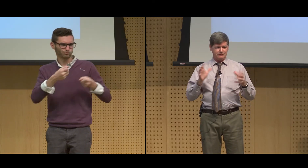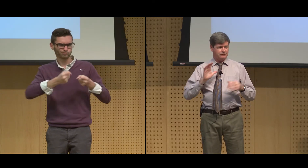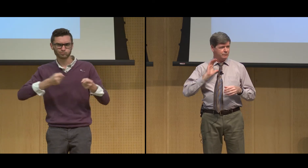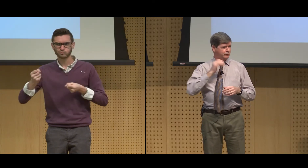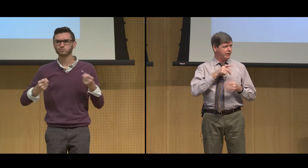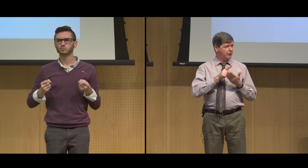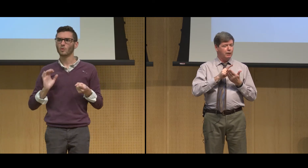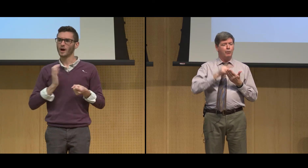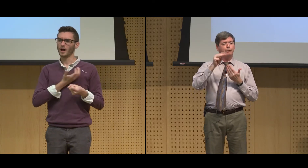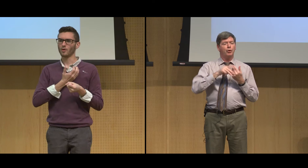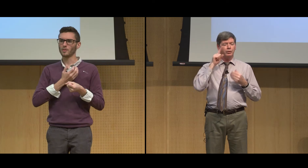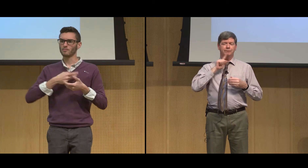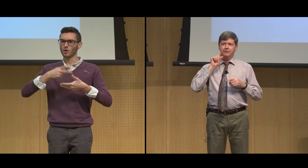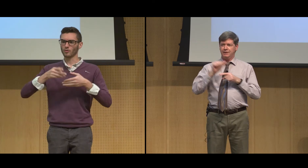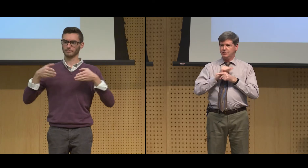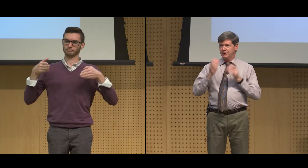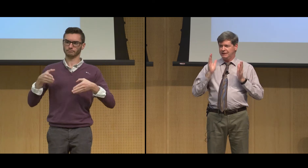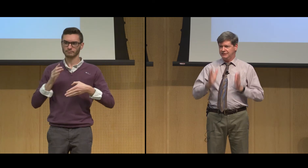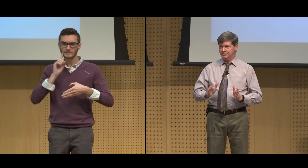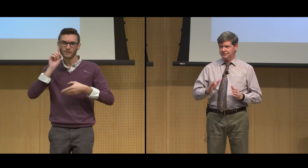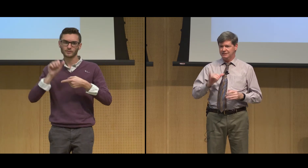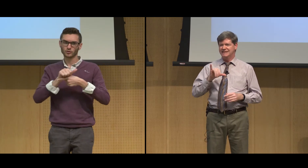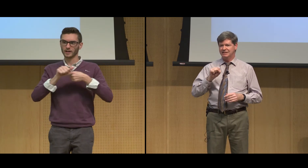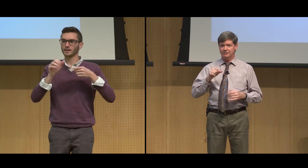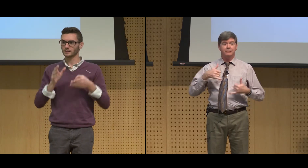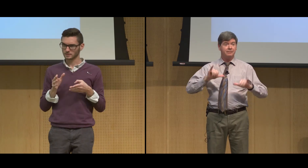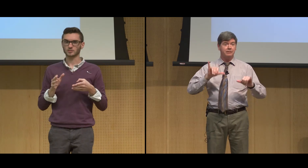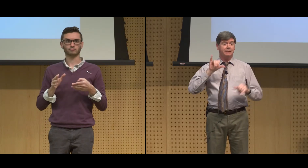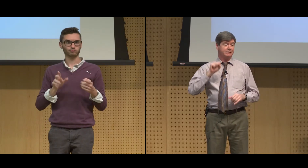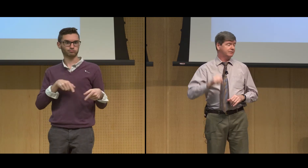so that's what our Program for Deaf Trainees is and still is.